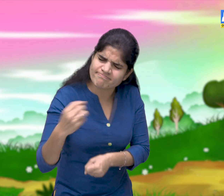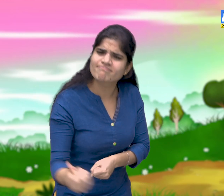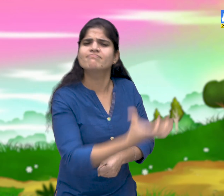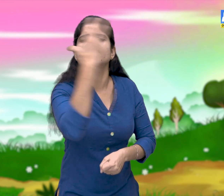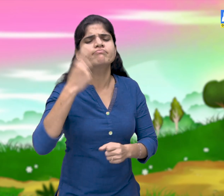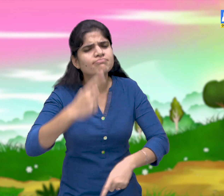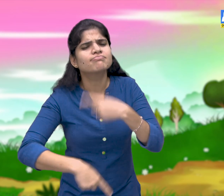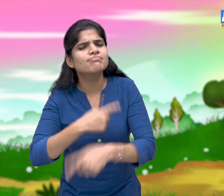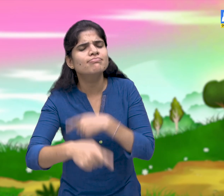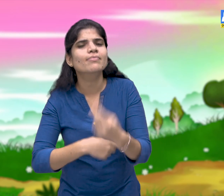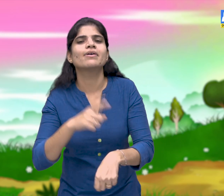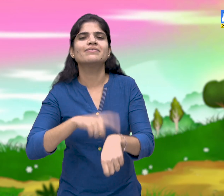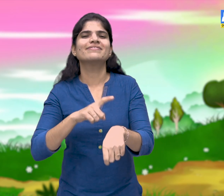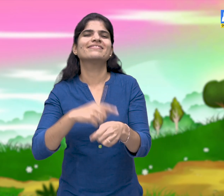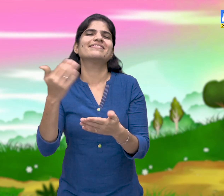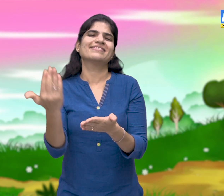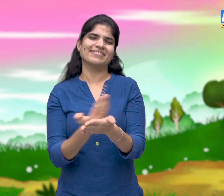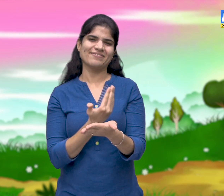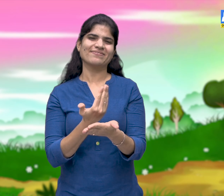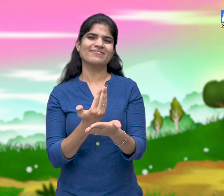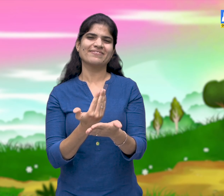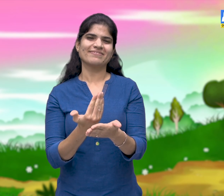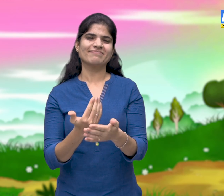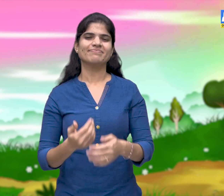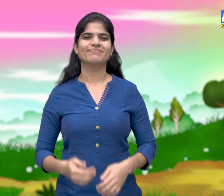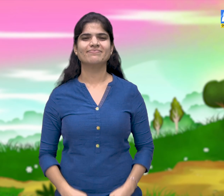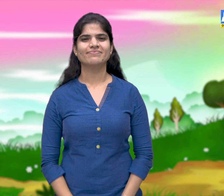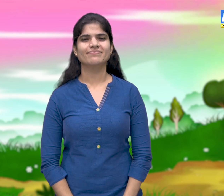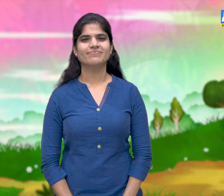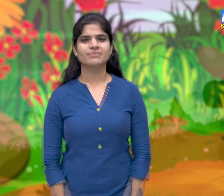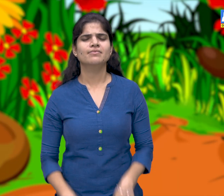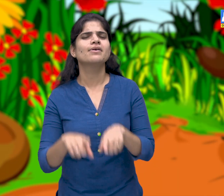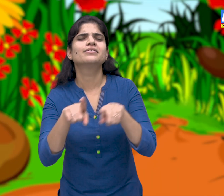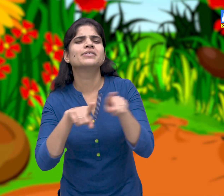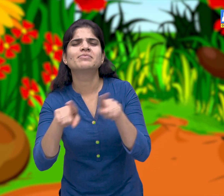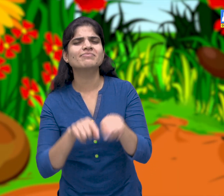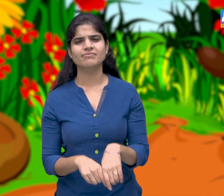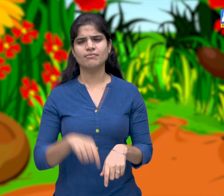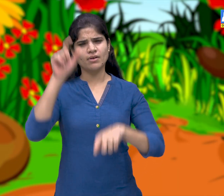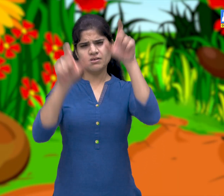The work should be done on regular basis. This will save time. I want to give an example.